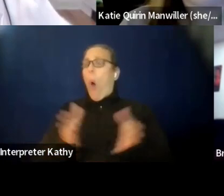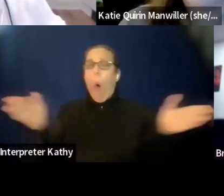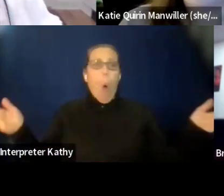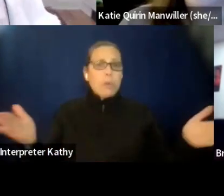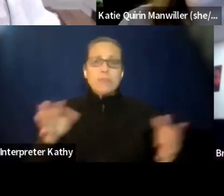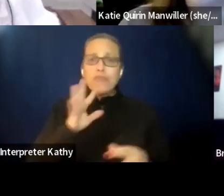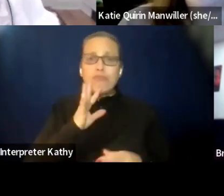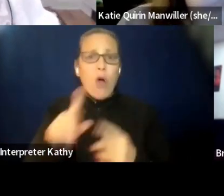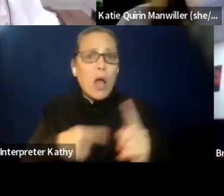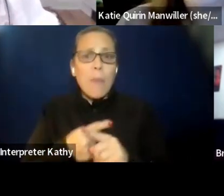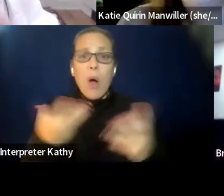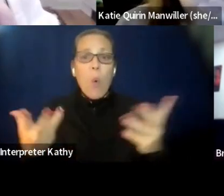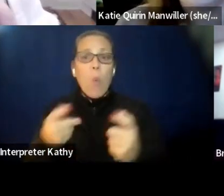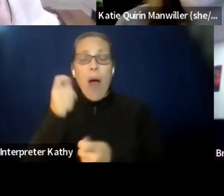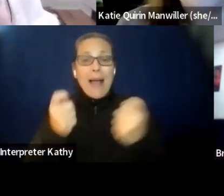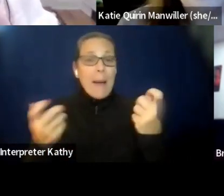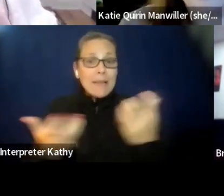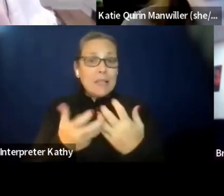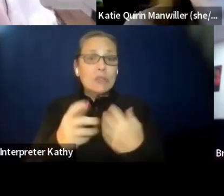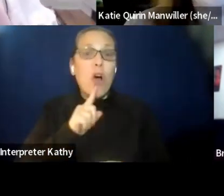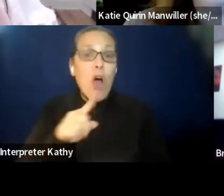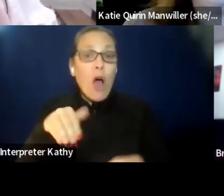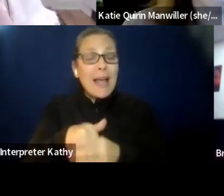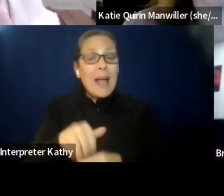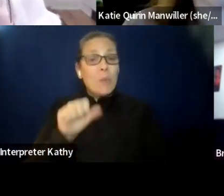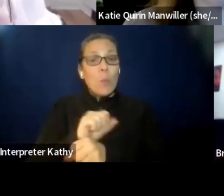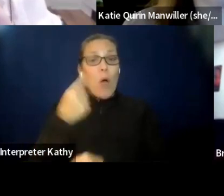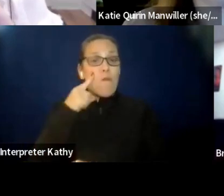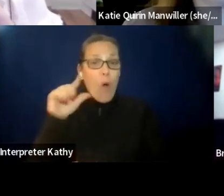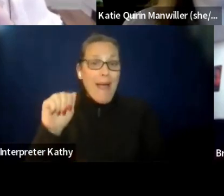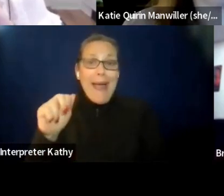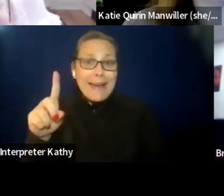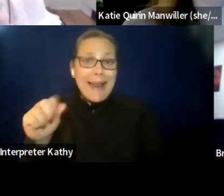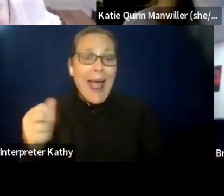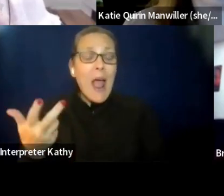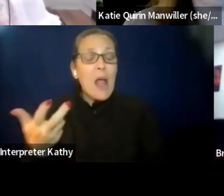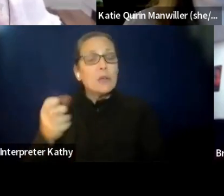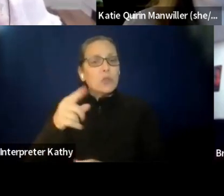don't see it as a personal failing because we don't talk openly and often about what accommodations are in the